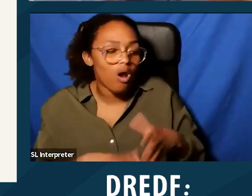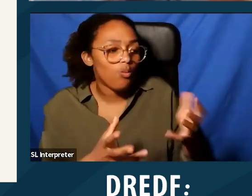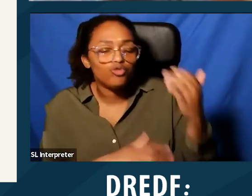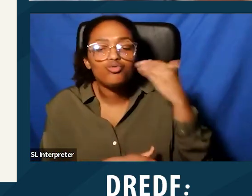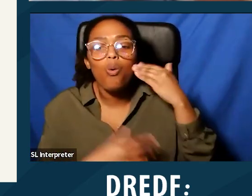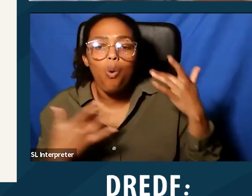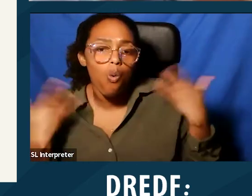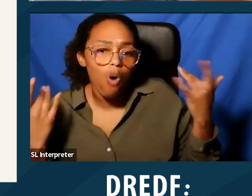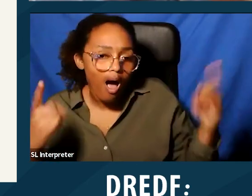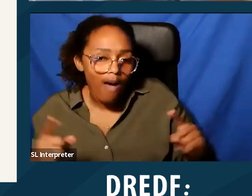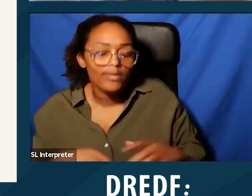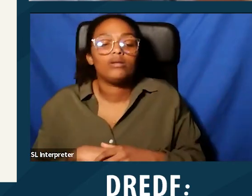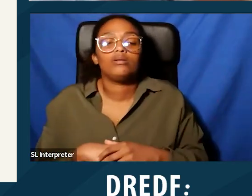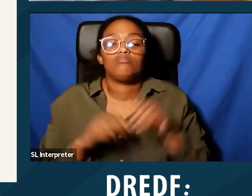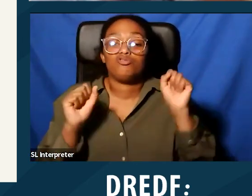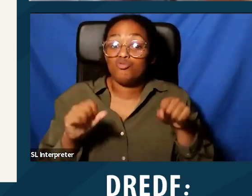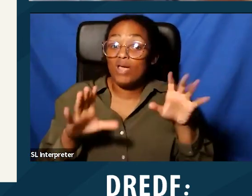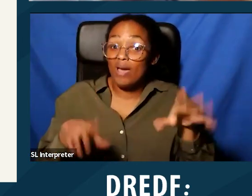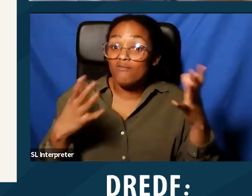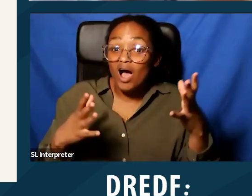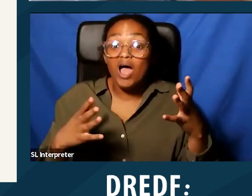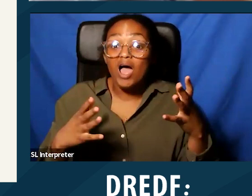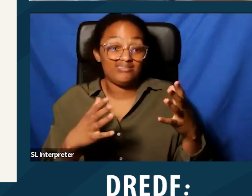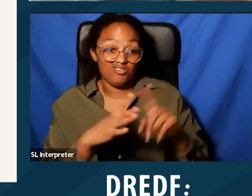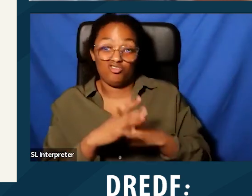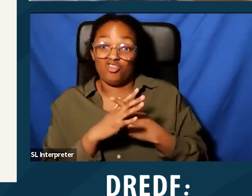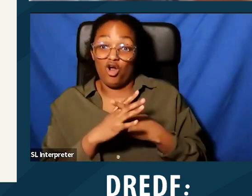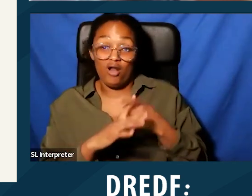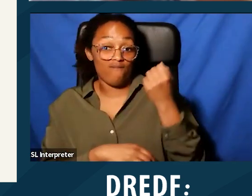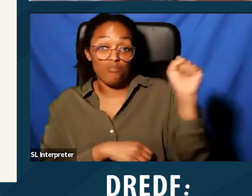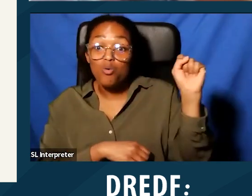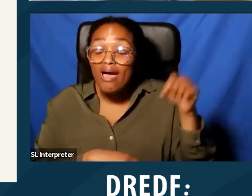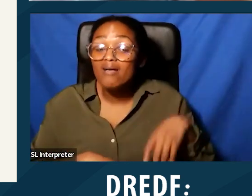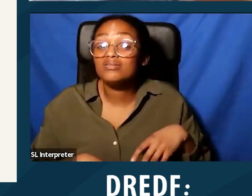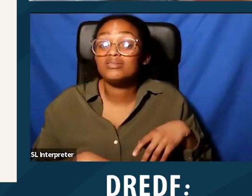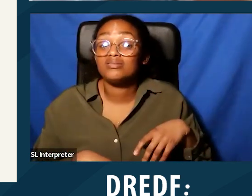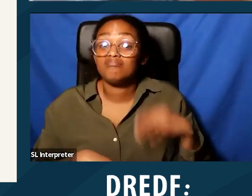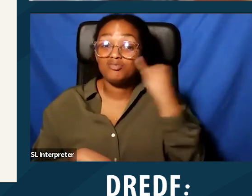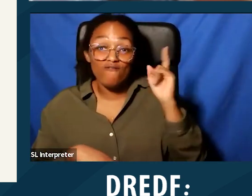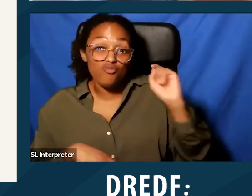kinds of things. Asking for a response, asking for a meeting and getting blown off is, in fact,